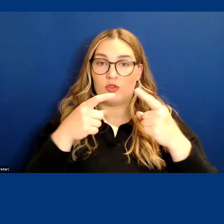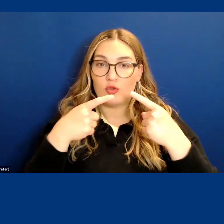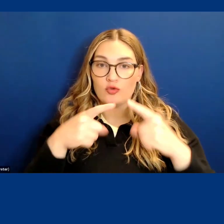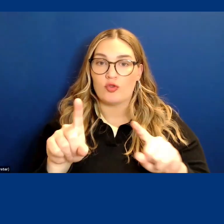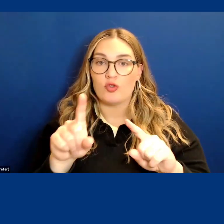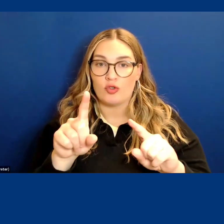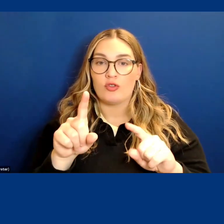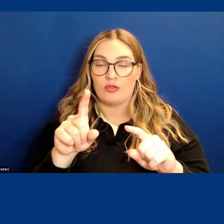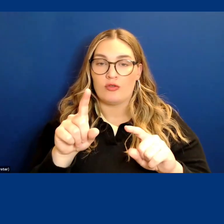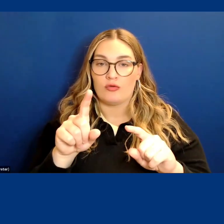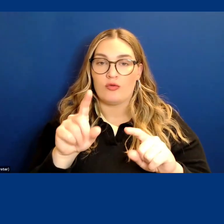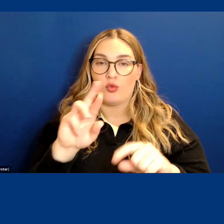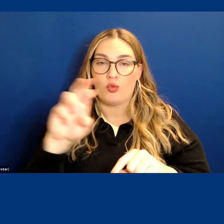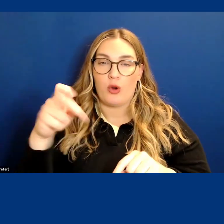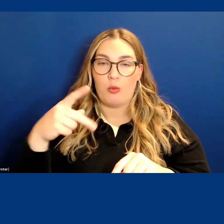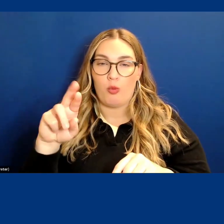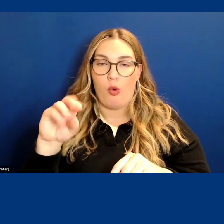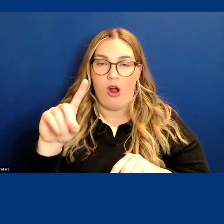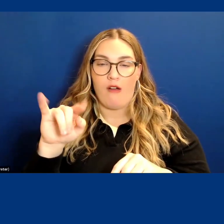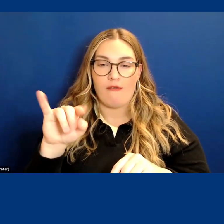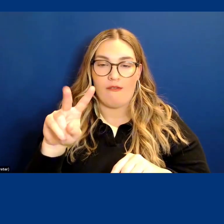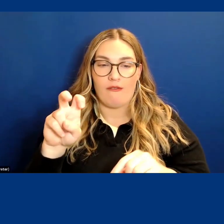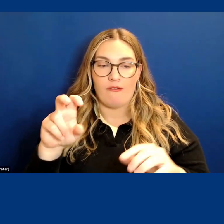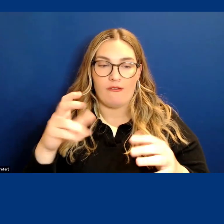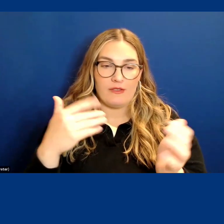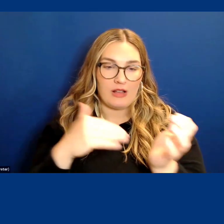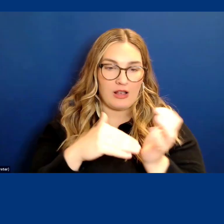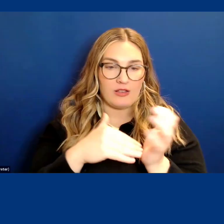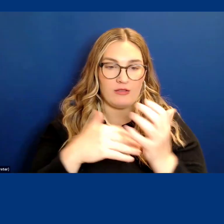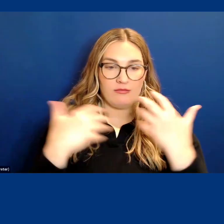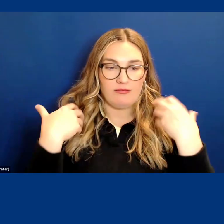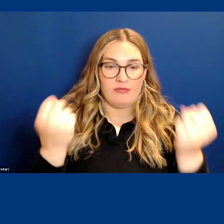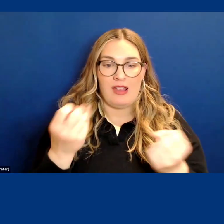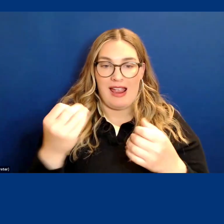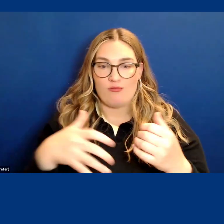How can doulas, I am a disabled doula, organized to